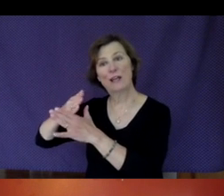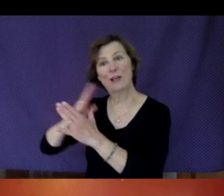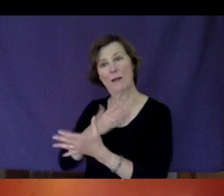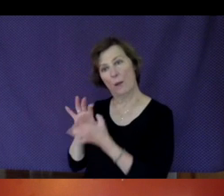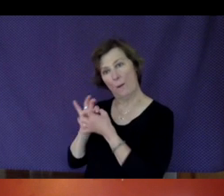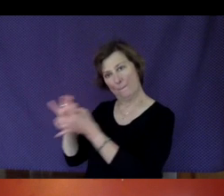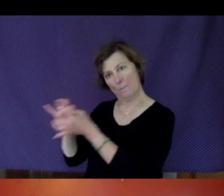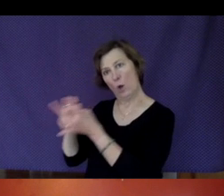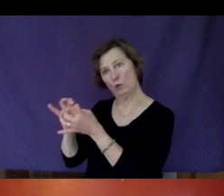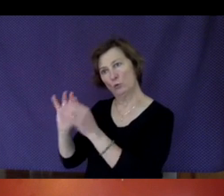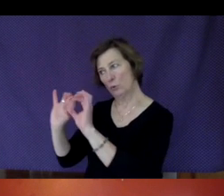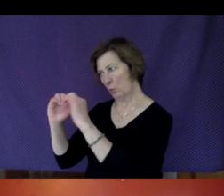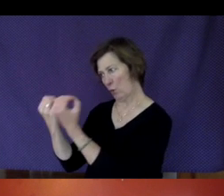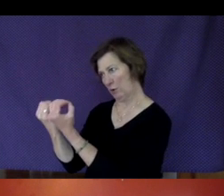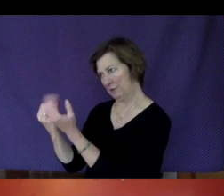Many food pantries